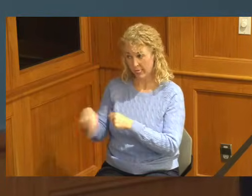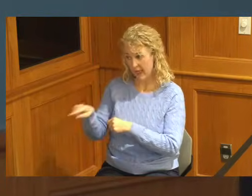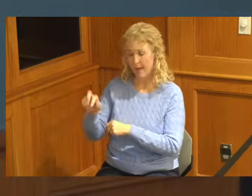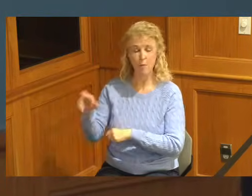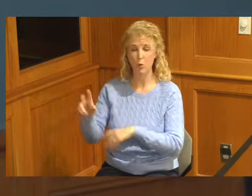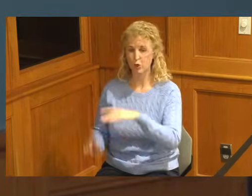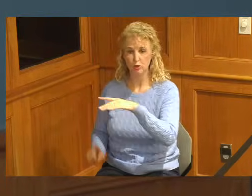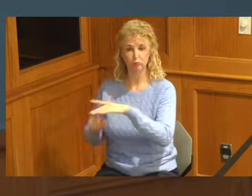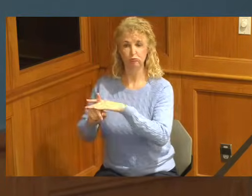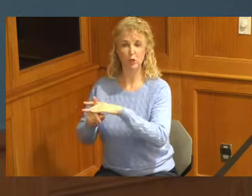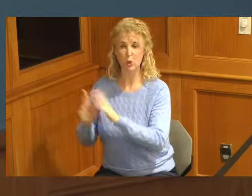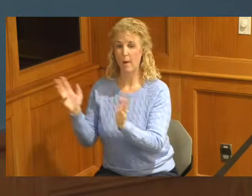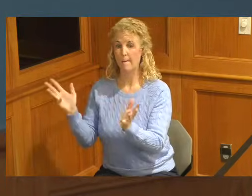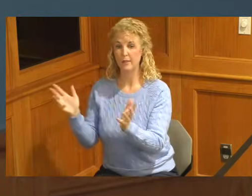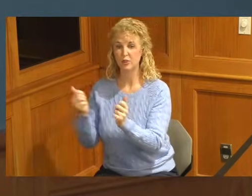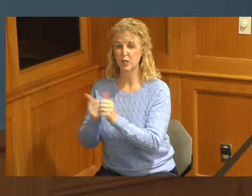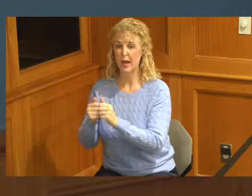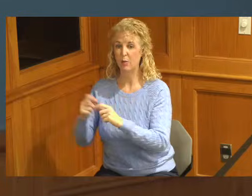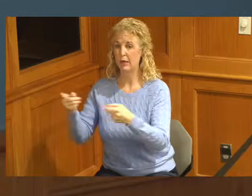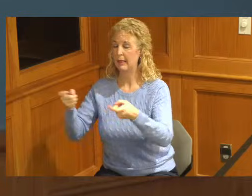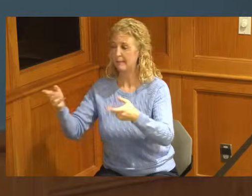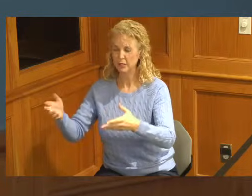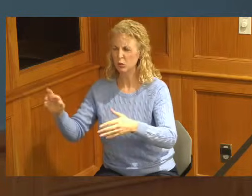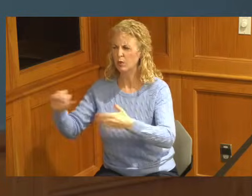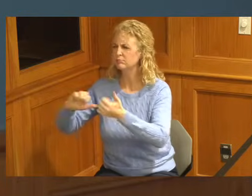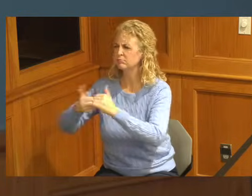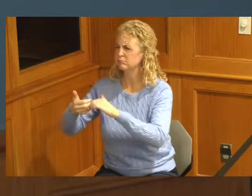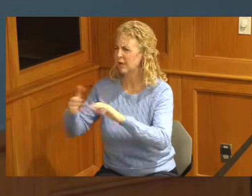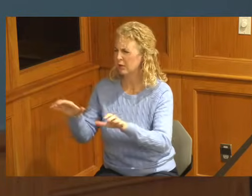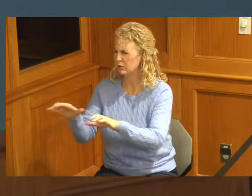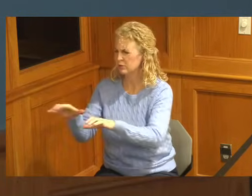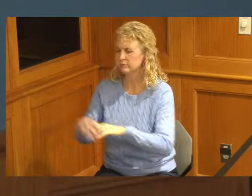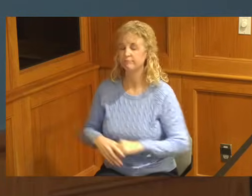and talk to [clears throat] the Administration? and how do you do it when you approach it? Um,